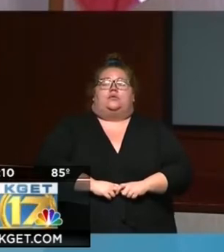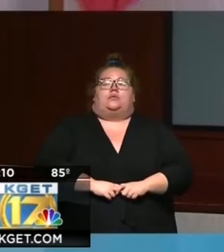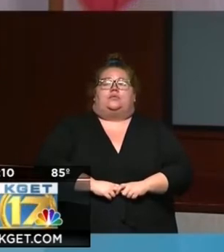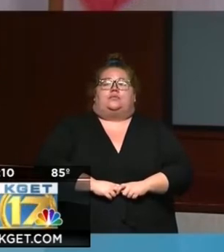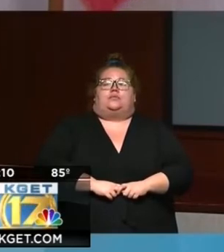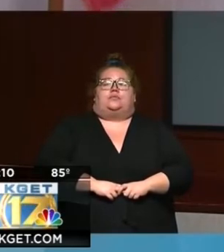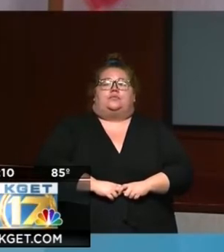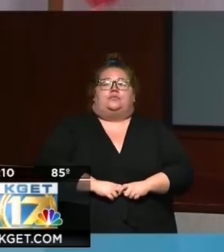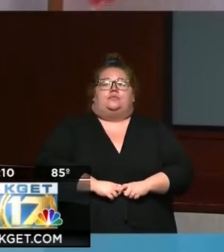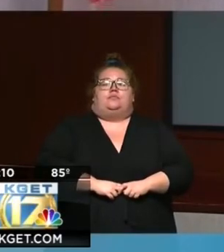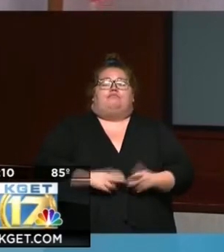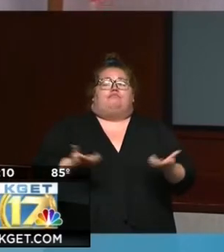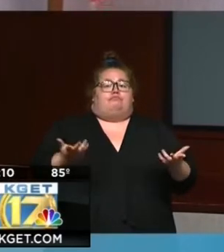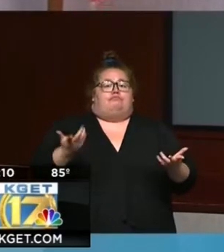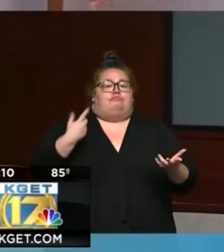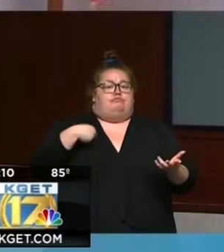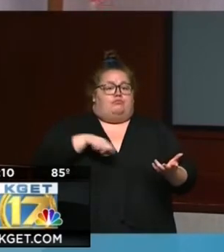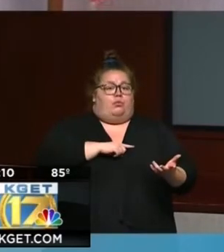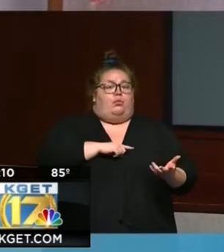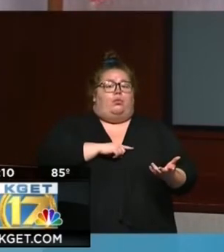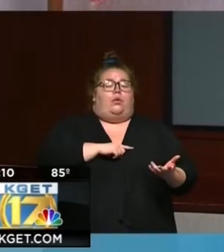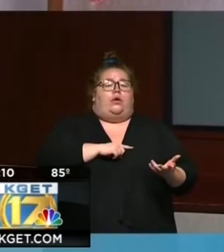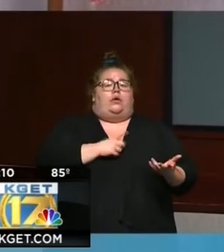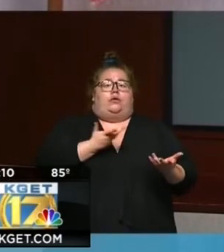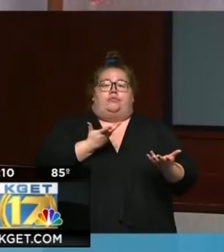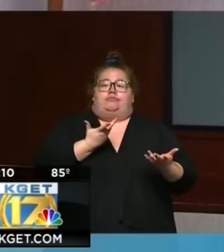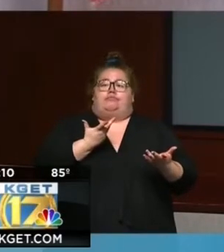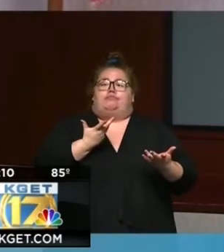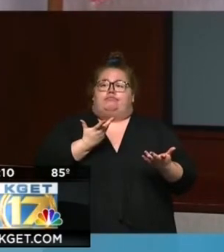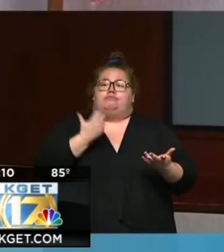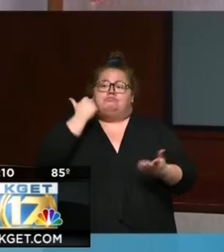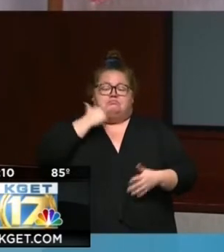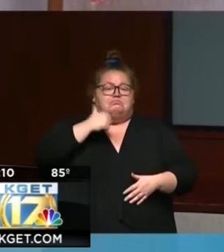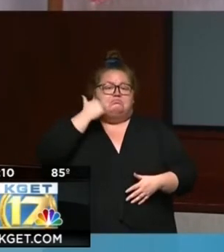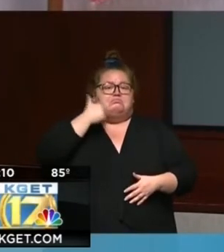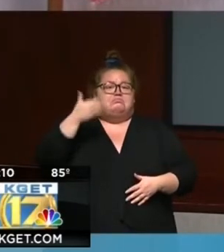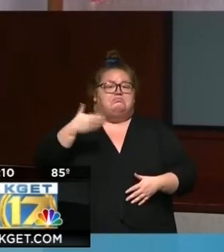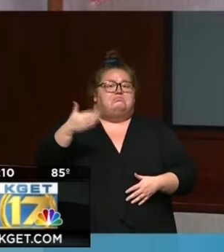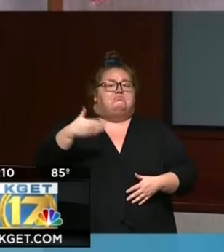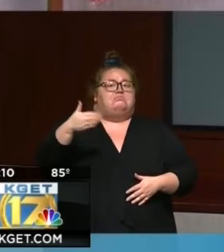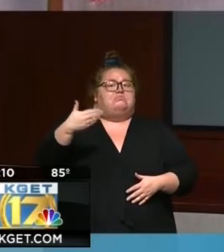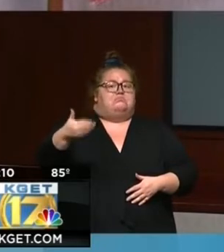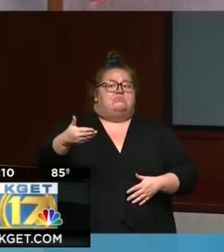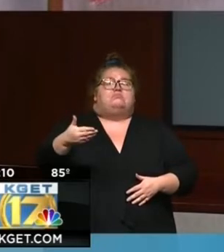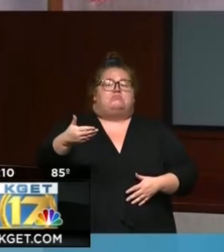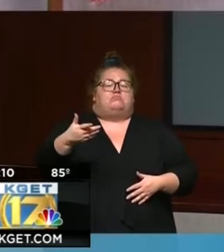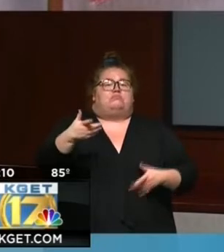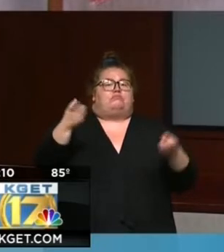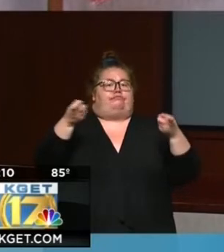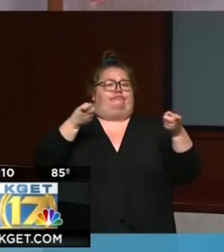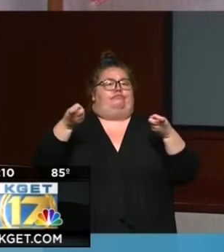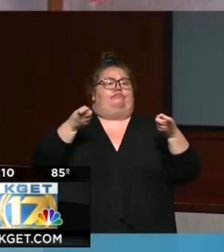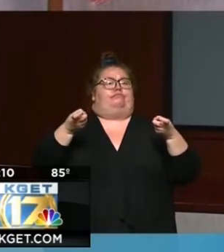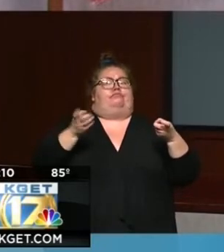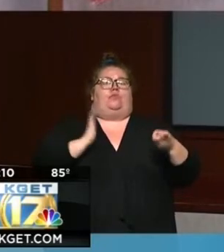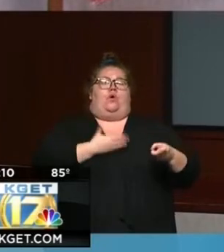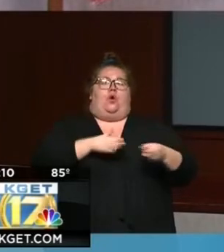THEY HAVE NOT RESPONDED. GOOD MORNING, SO WE -- WE